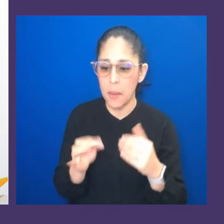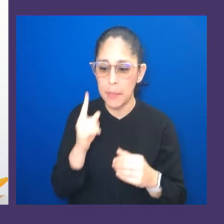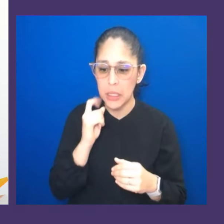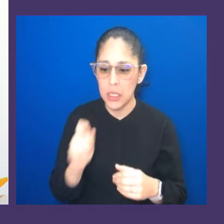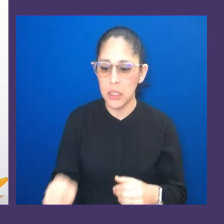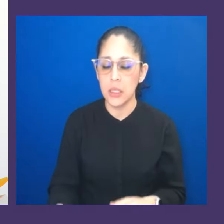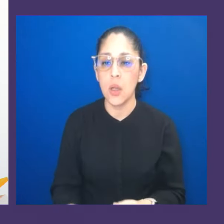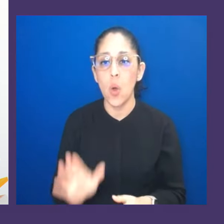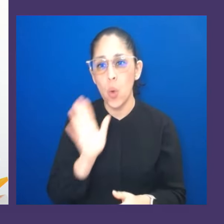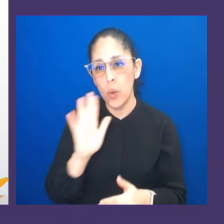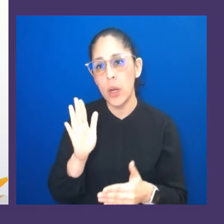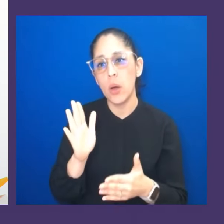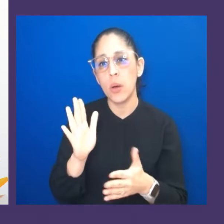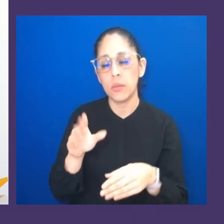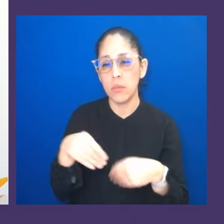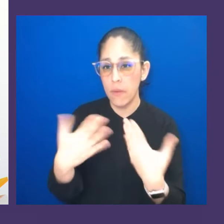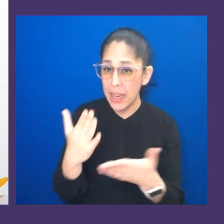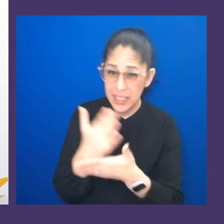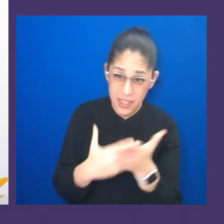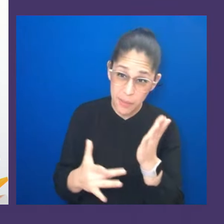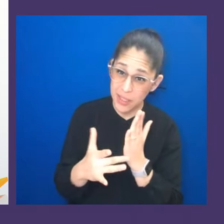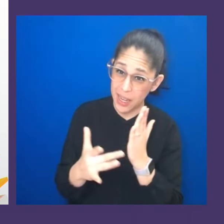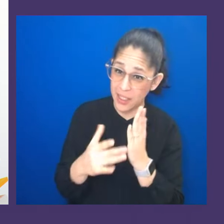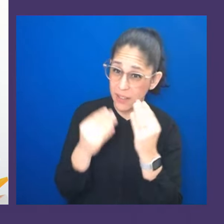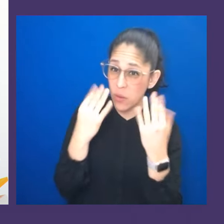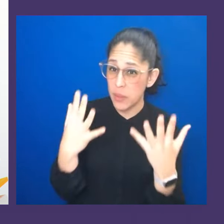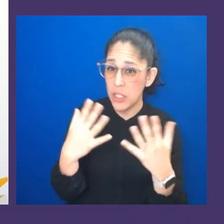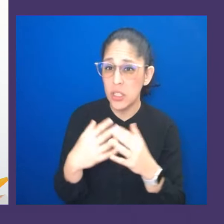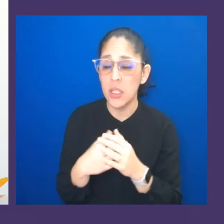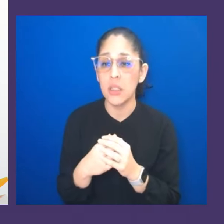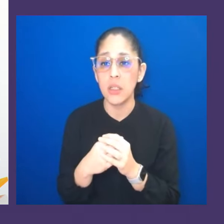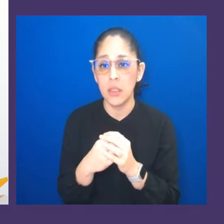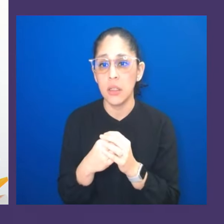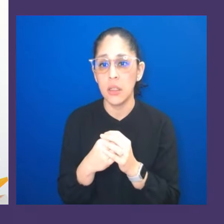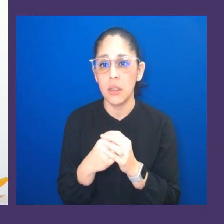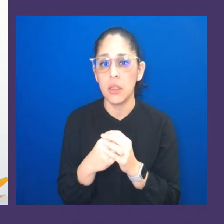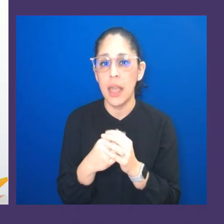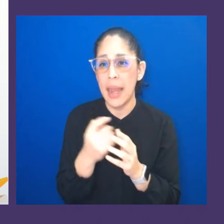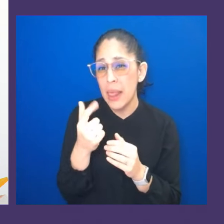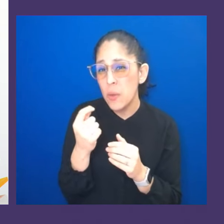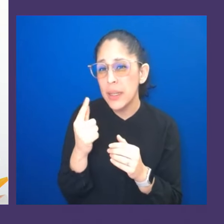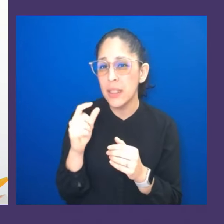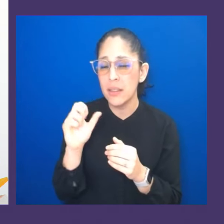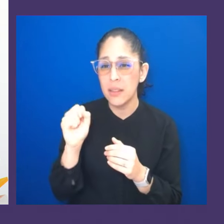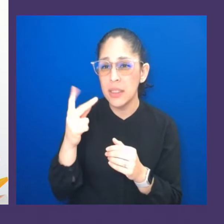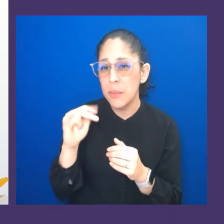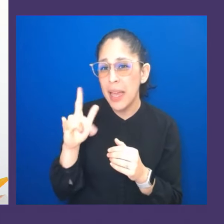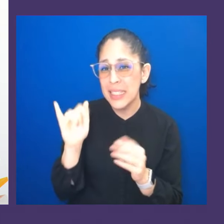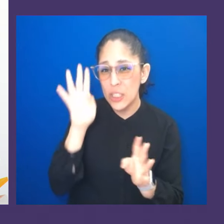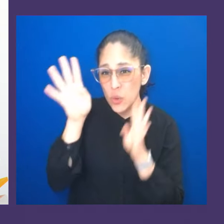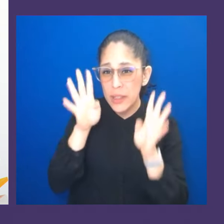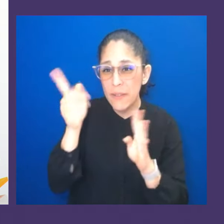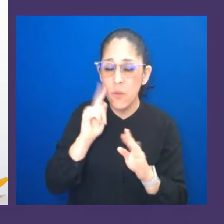technical information and it will give us a little bit of spicy creativity to the descriptions.